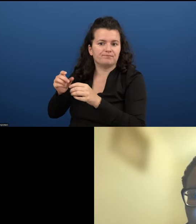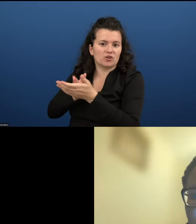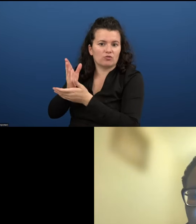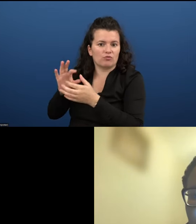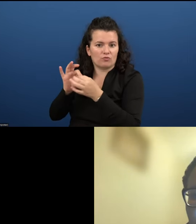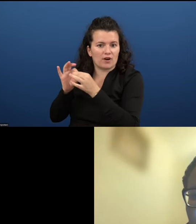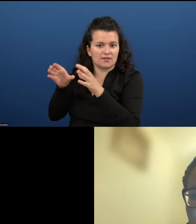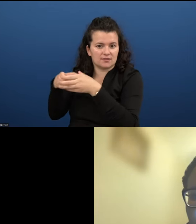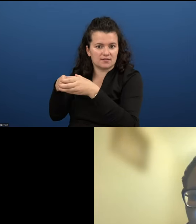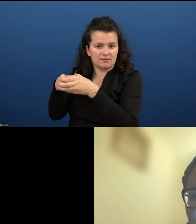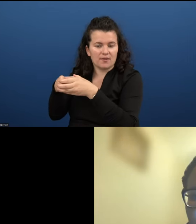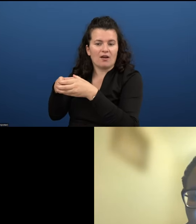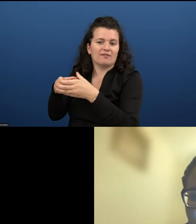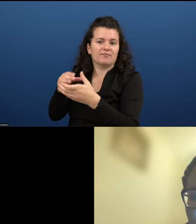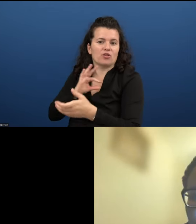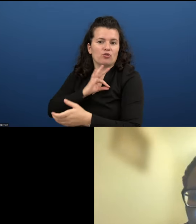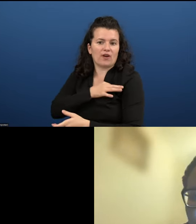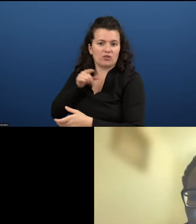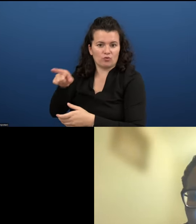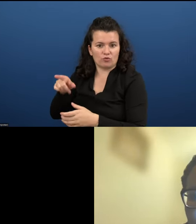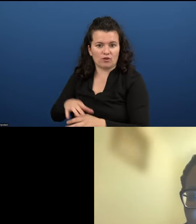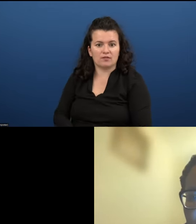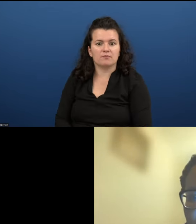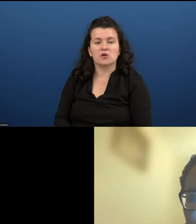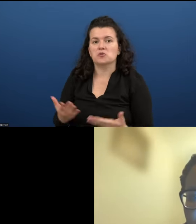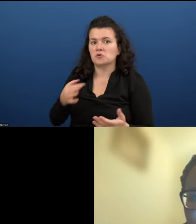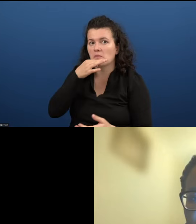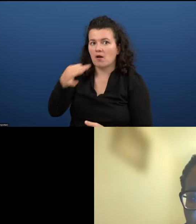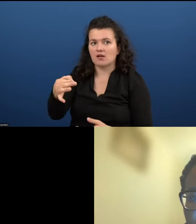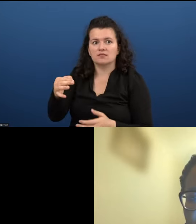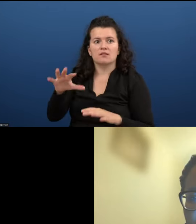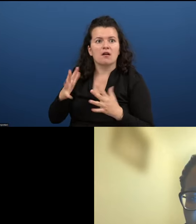16:26:00 Once they are in the labor market because we know it's it's hard enough to get